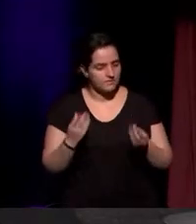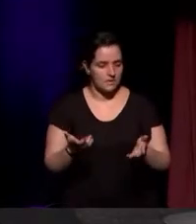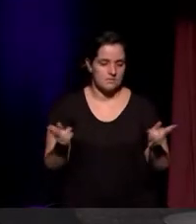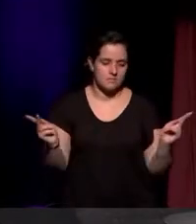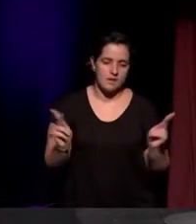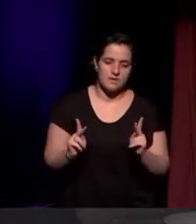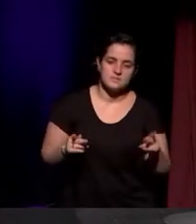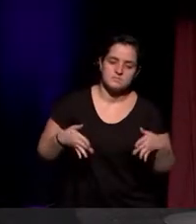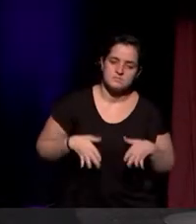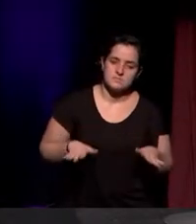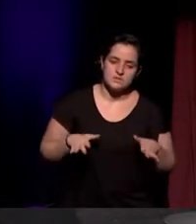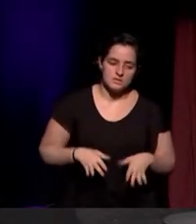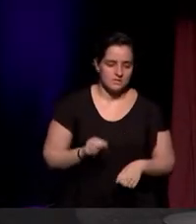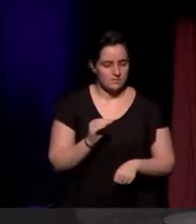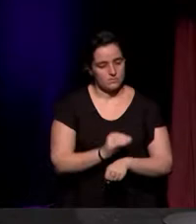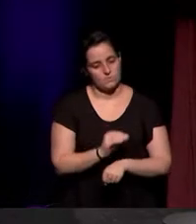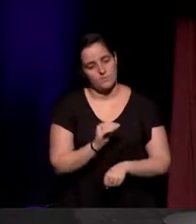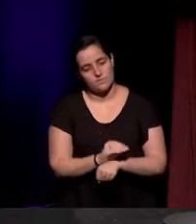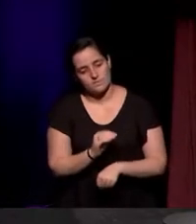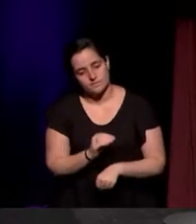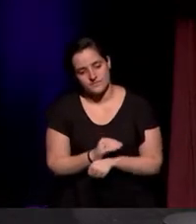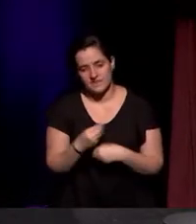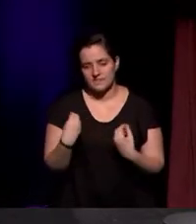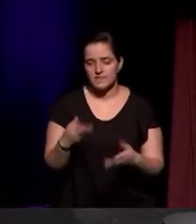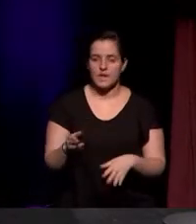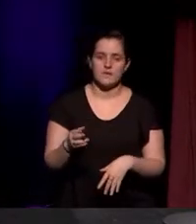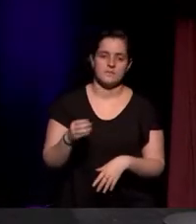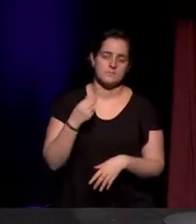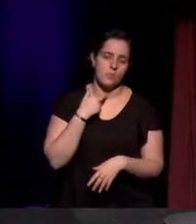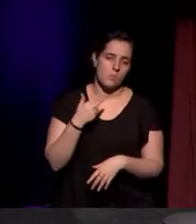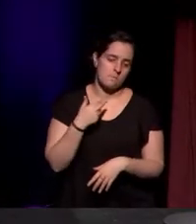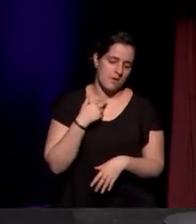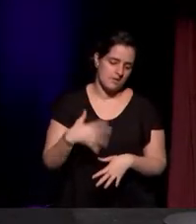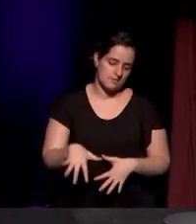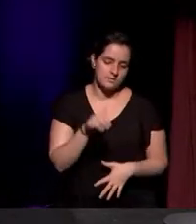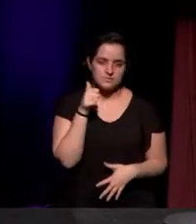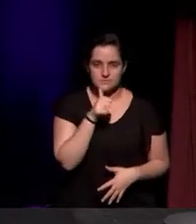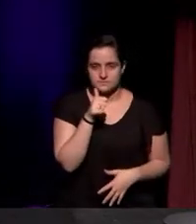they will occupy themselves, because even in some situations